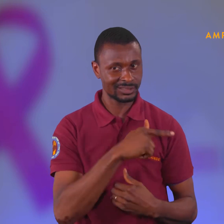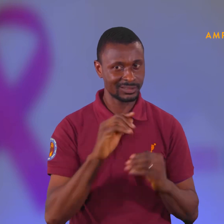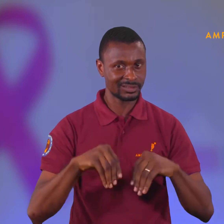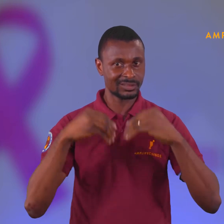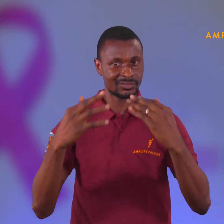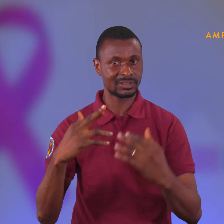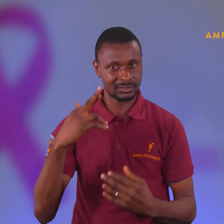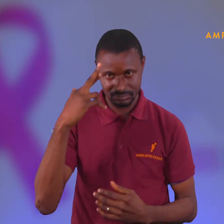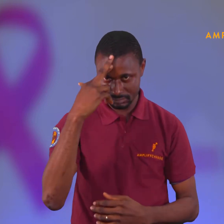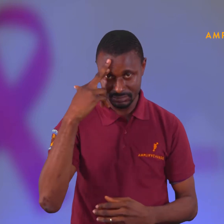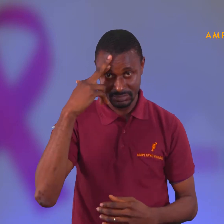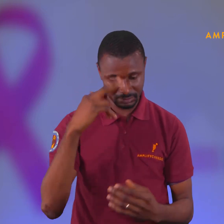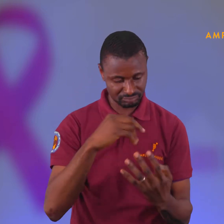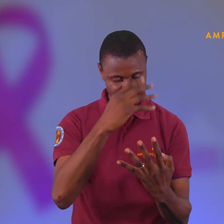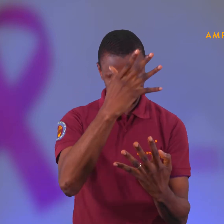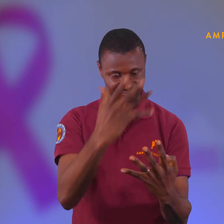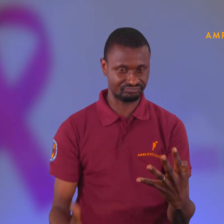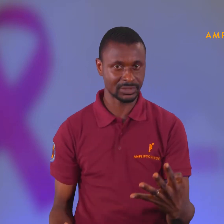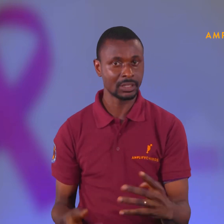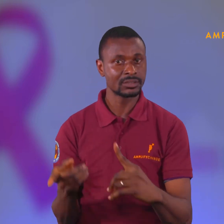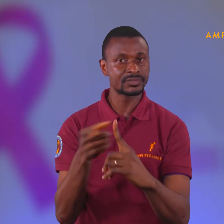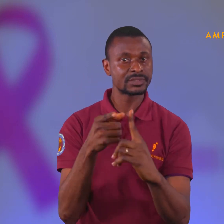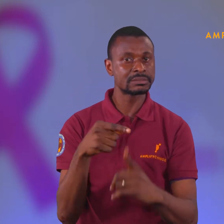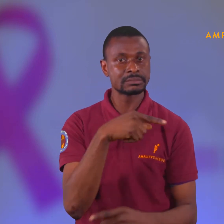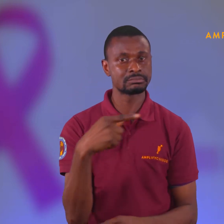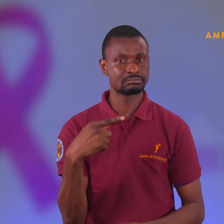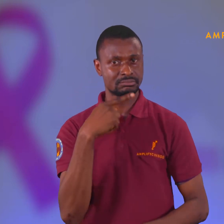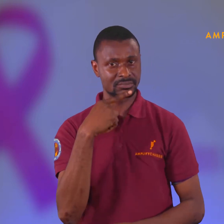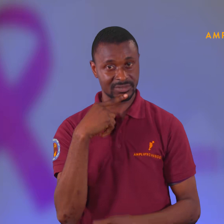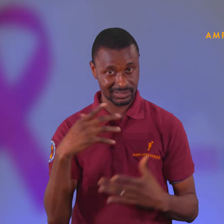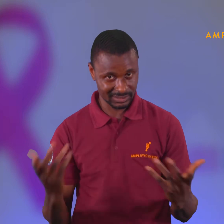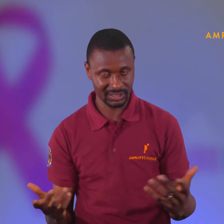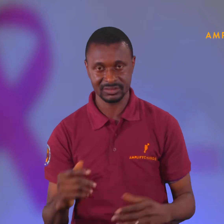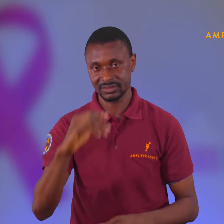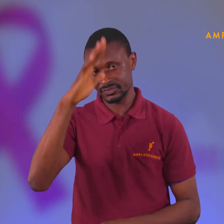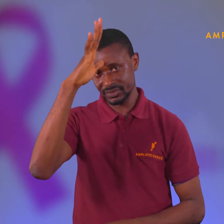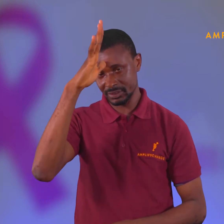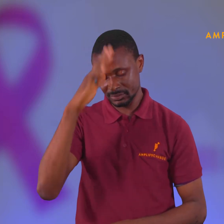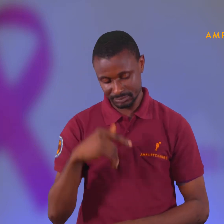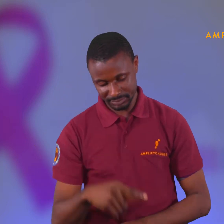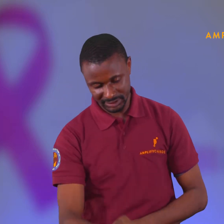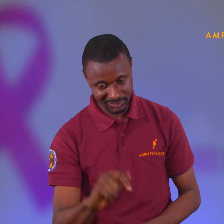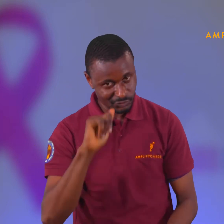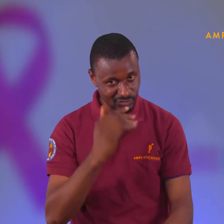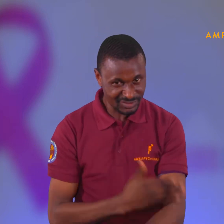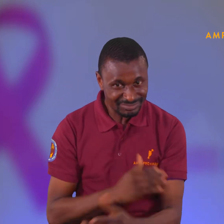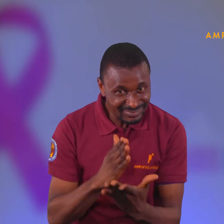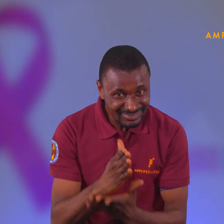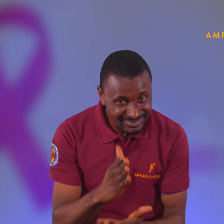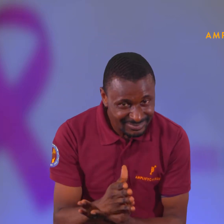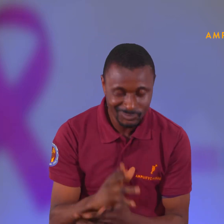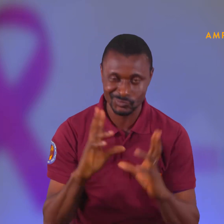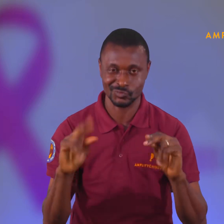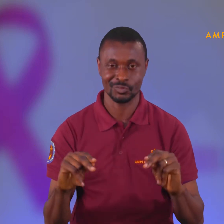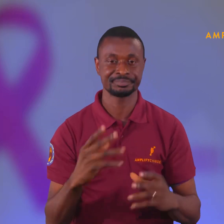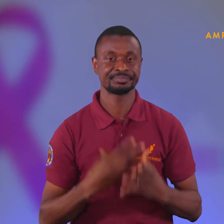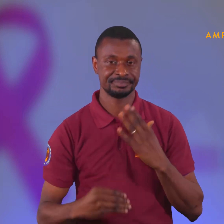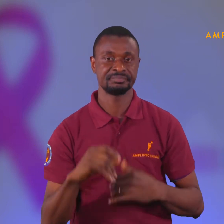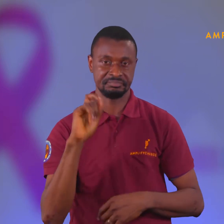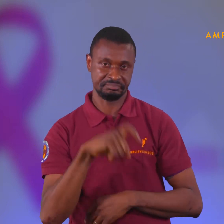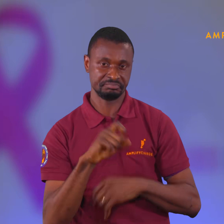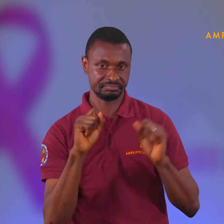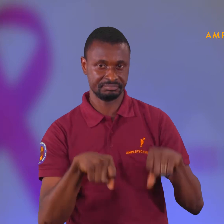Some of the situations are, when a father impregnates her daughter,